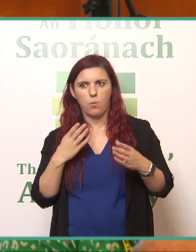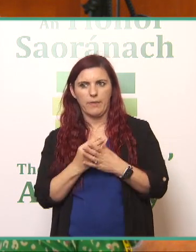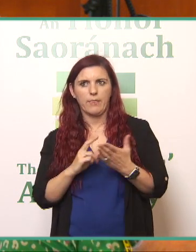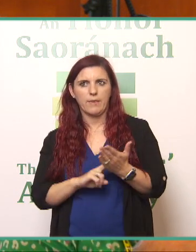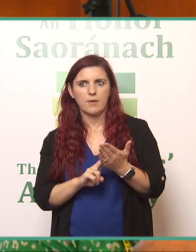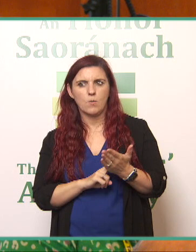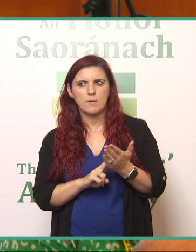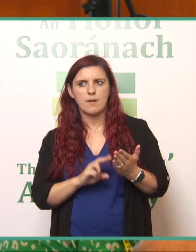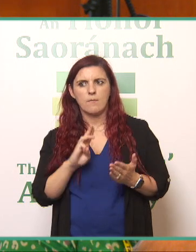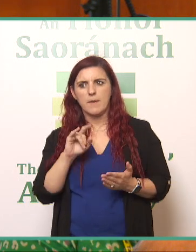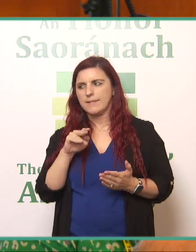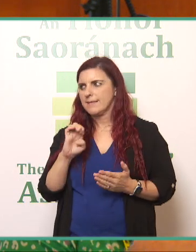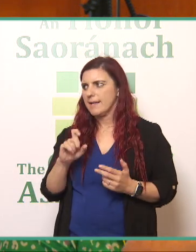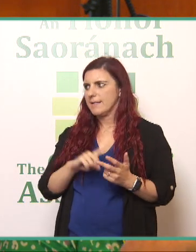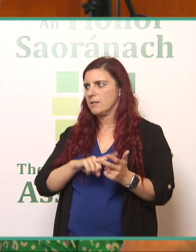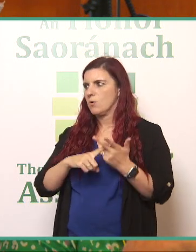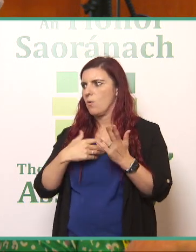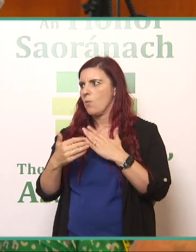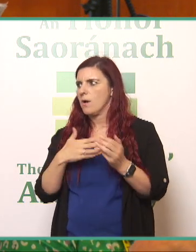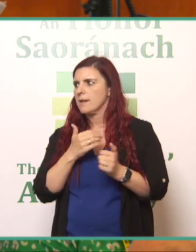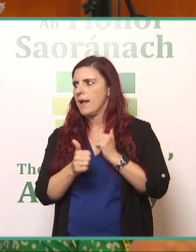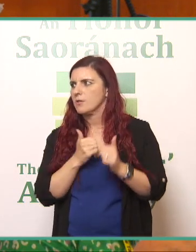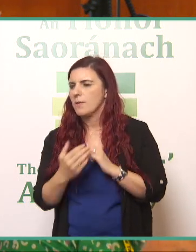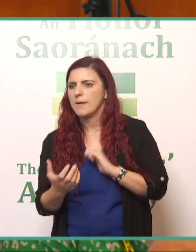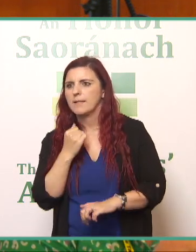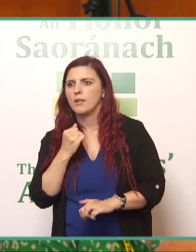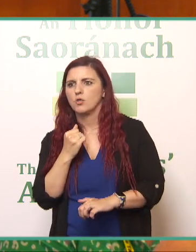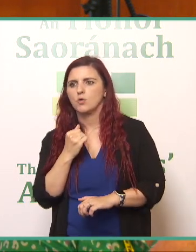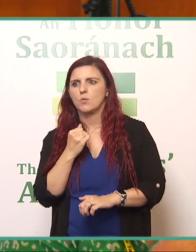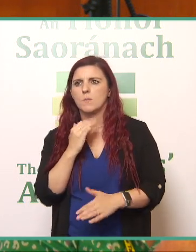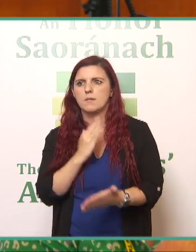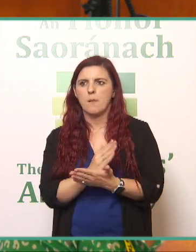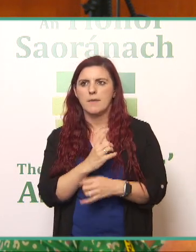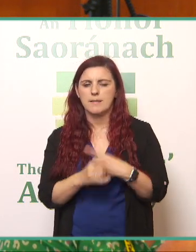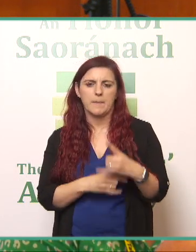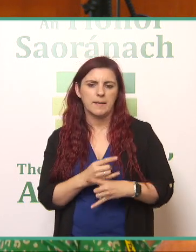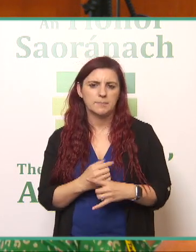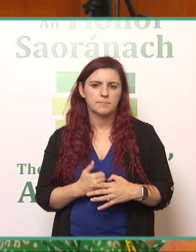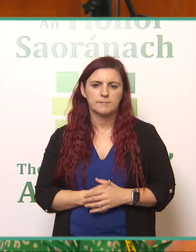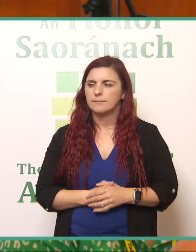causes and what actions are being taken to mitigate against this ham.